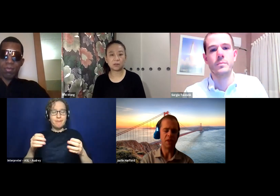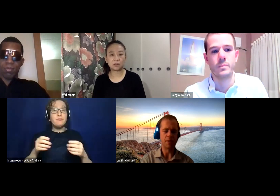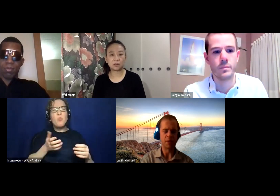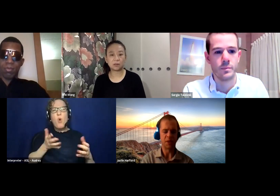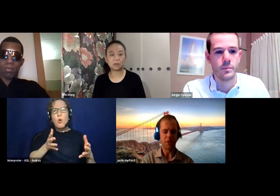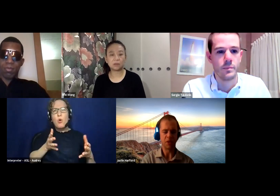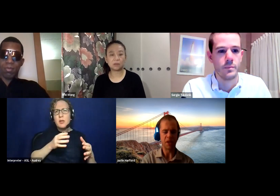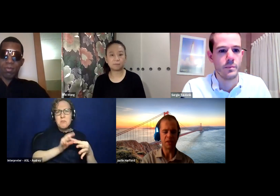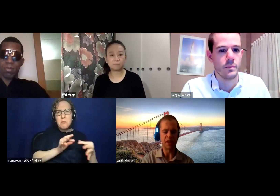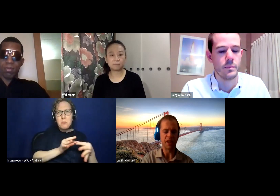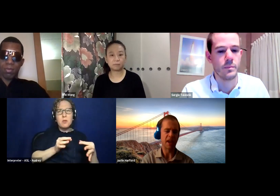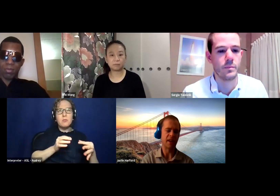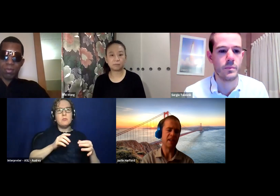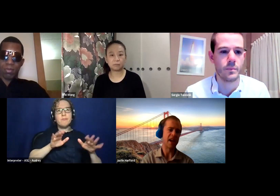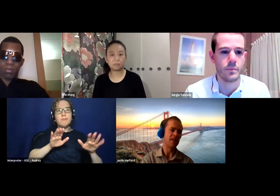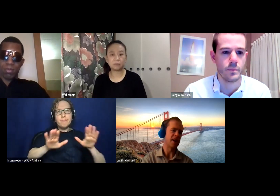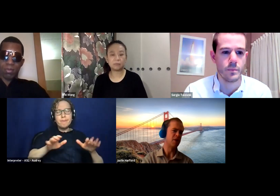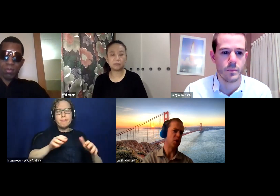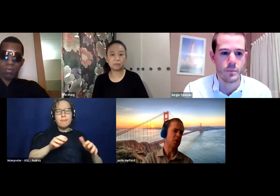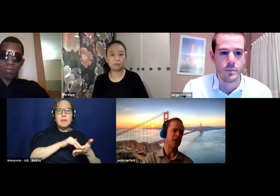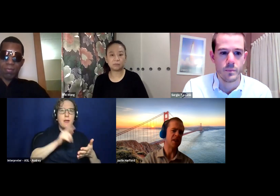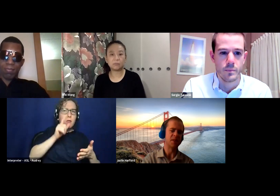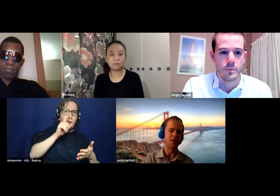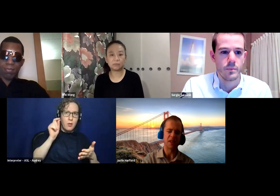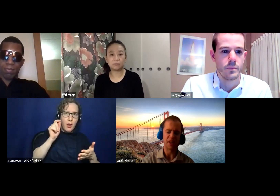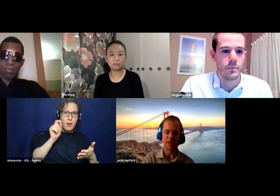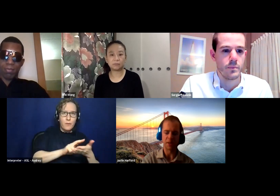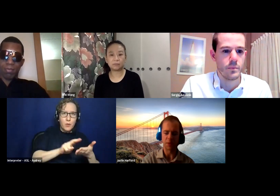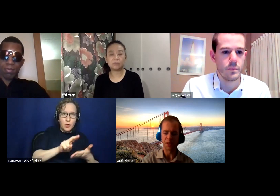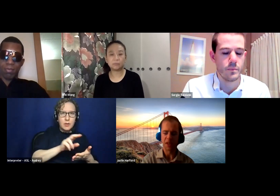what the difference between studying at Gallaudet University is and the difference,